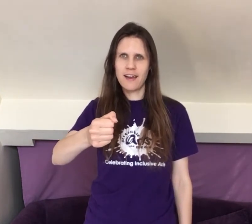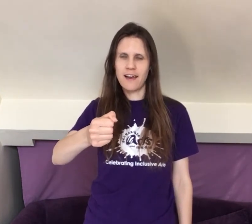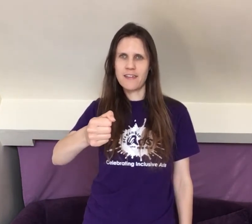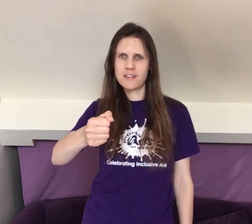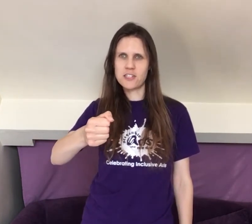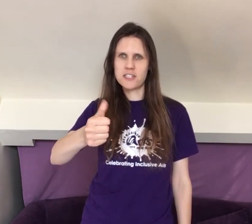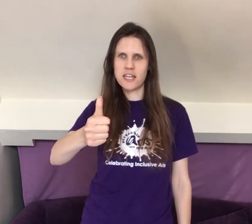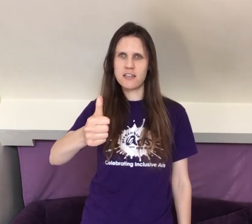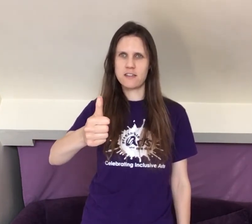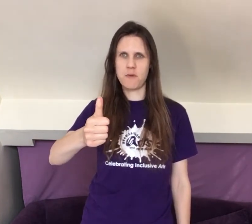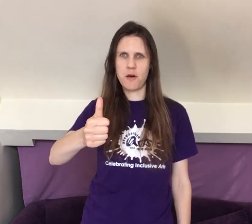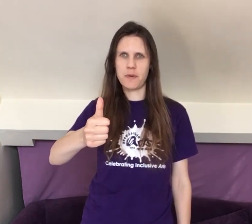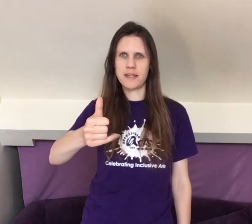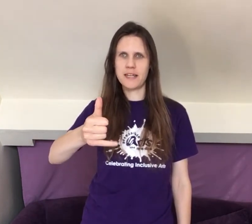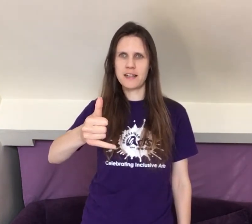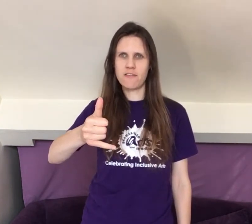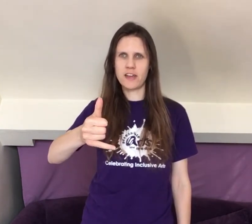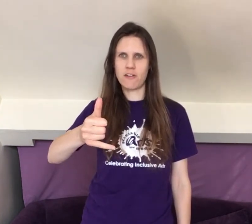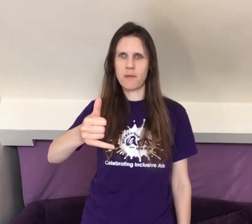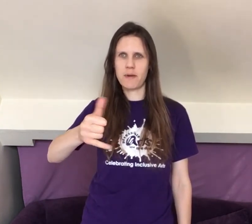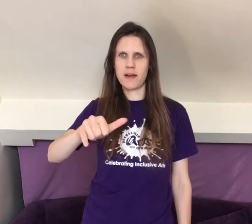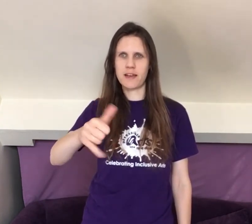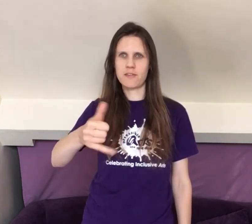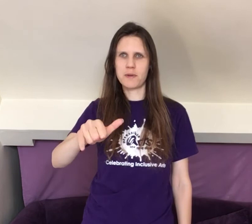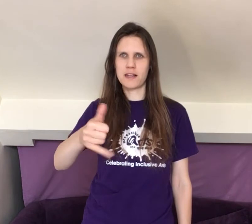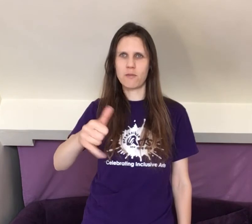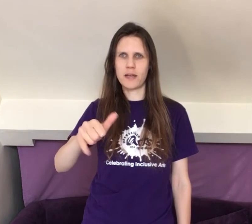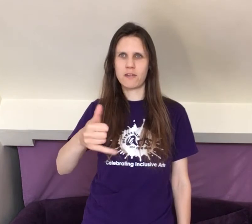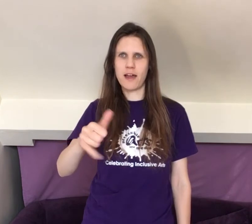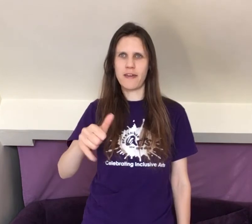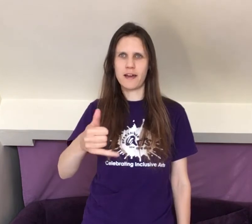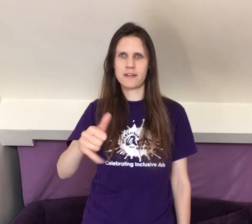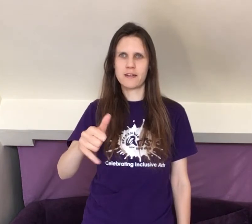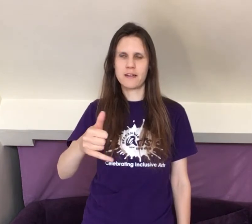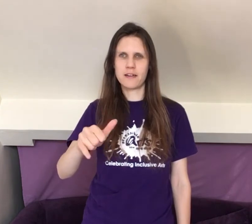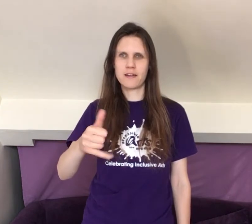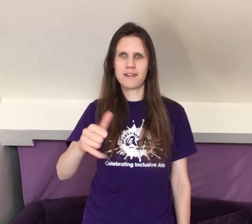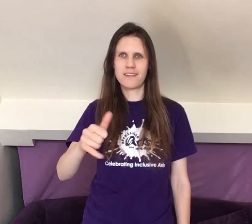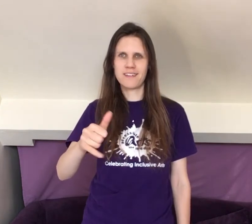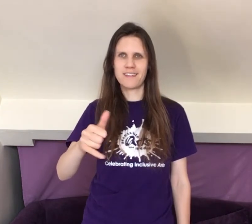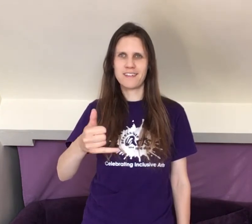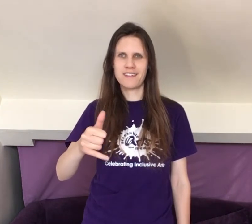and then just stick your thumb up and your little finger up and give them a little wiggle like that.